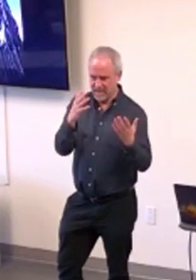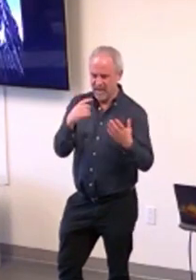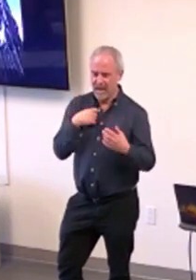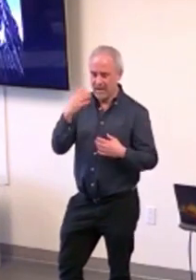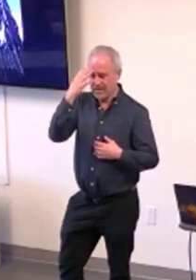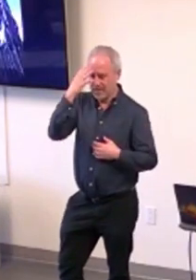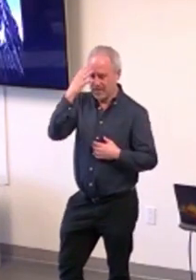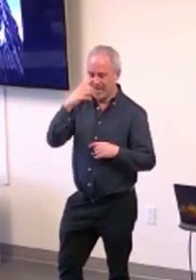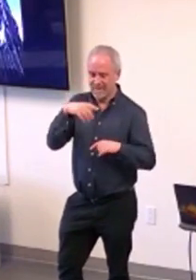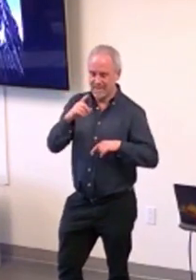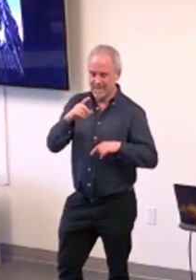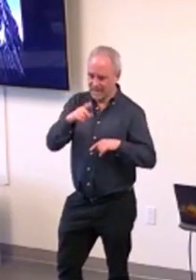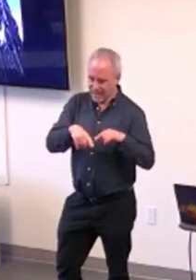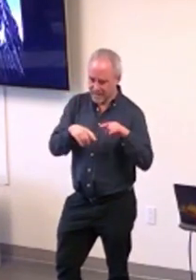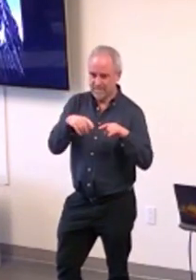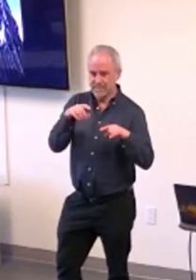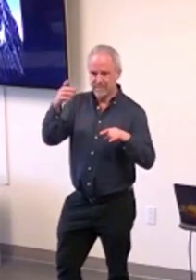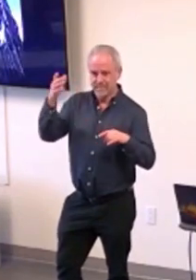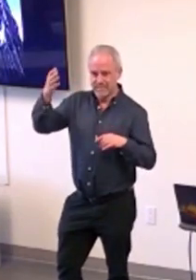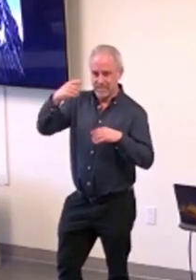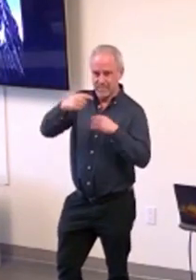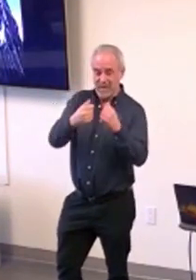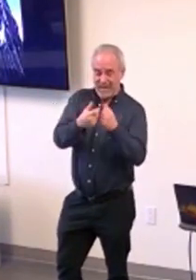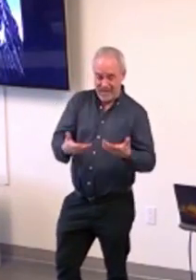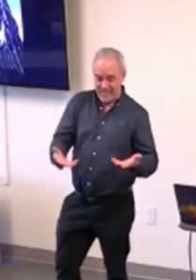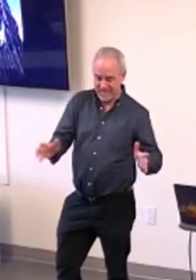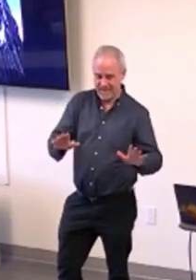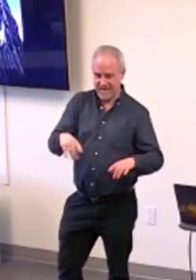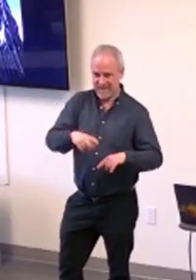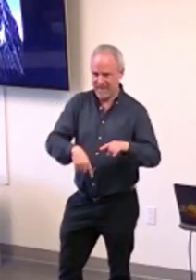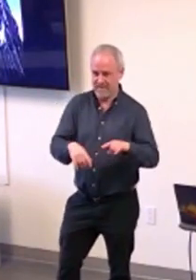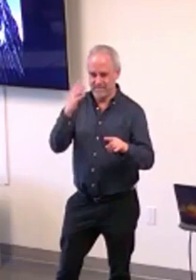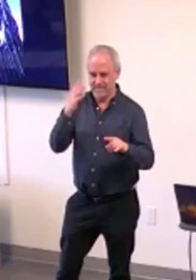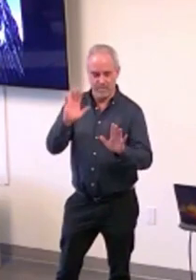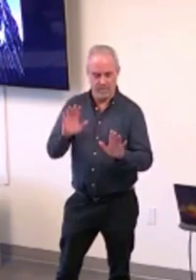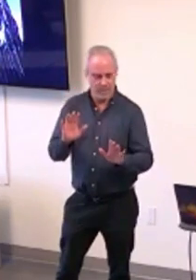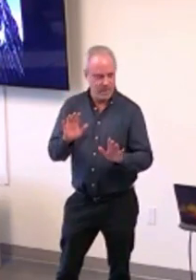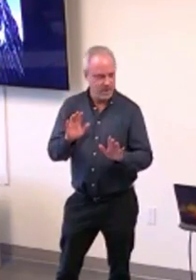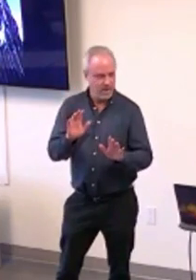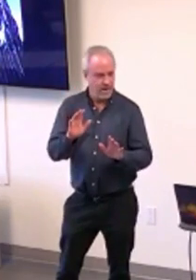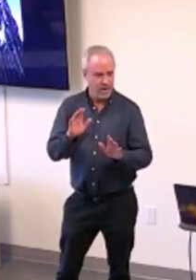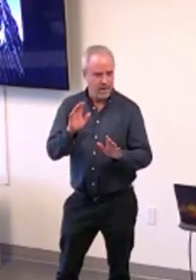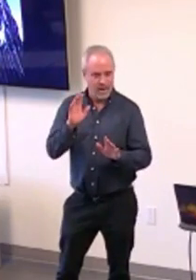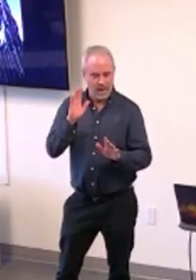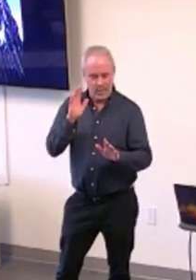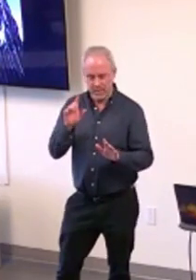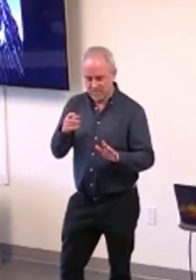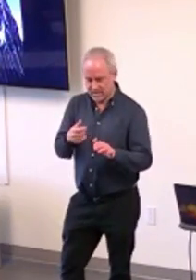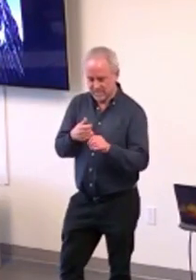But I think I'm just going to keep going in the order that I have things here. And I'll skip as I need to go.